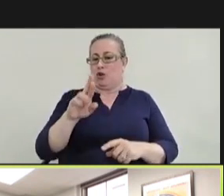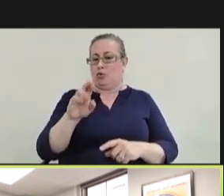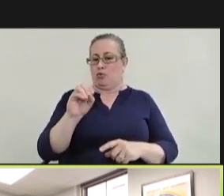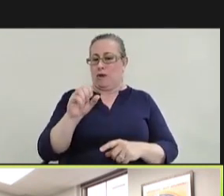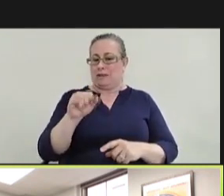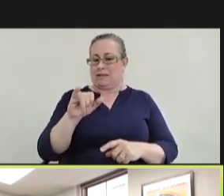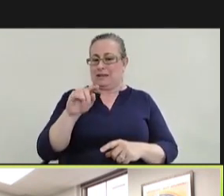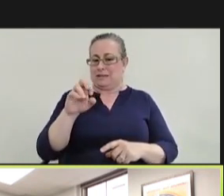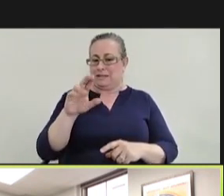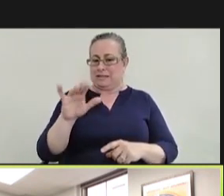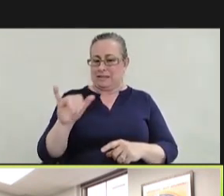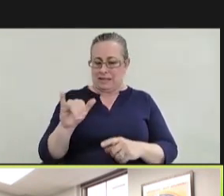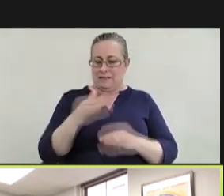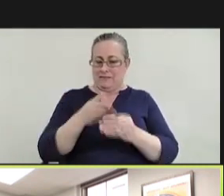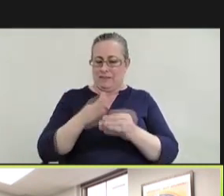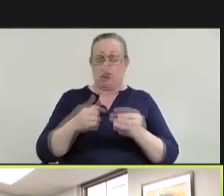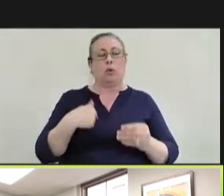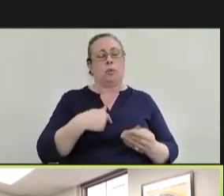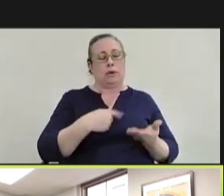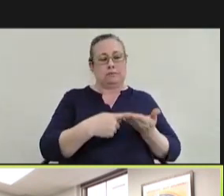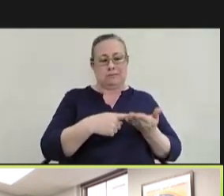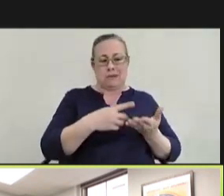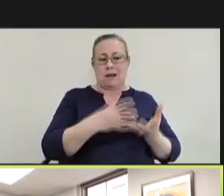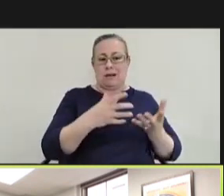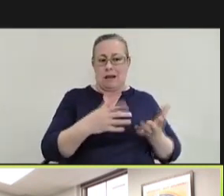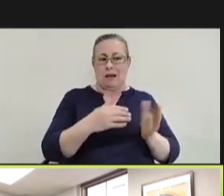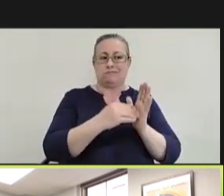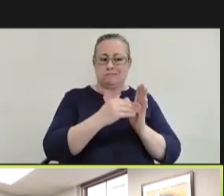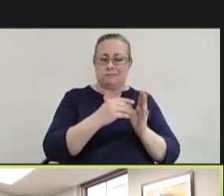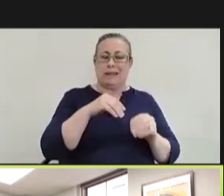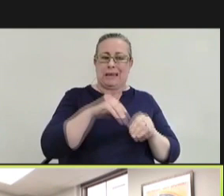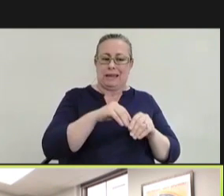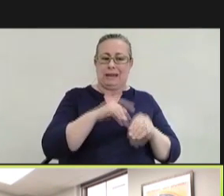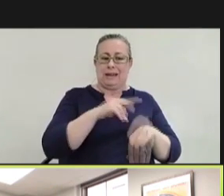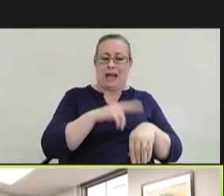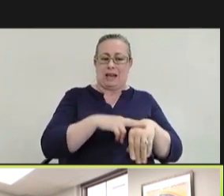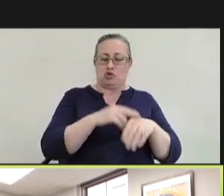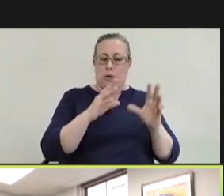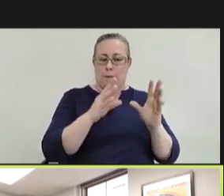I-- we talked about this a lot at our national meeting and of course those are the assets we